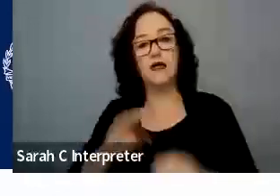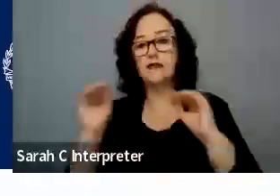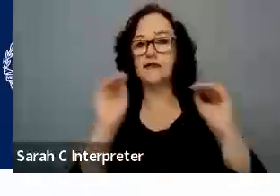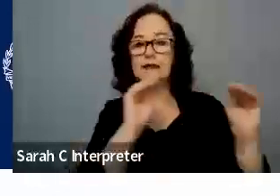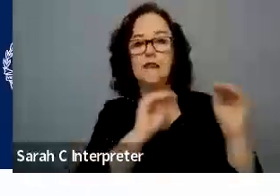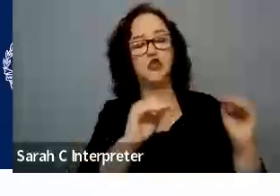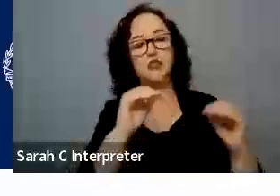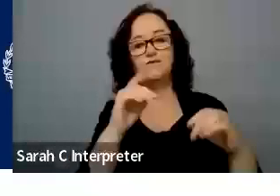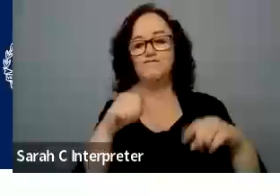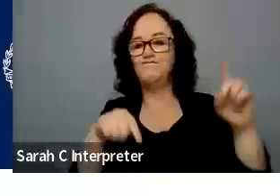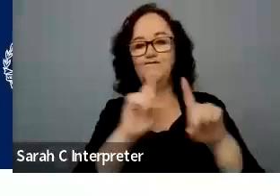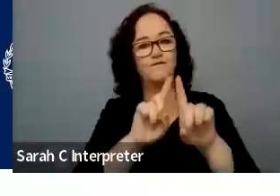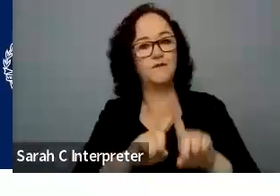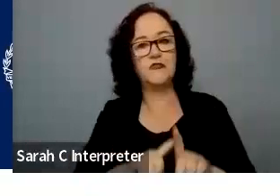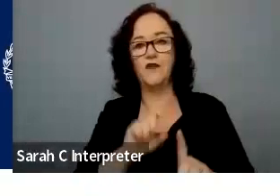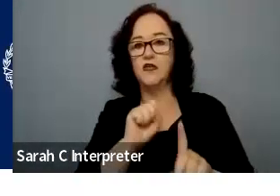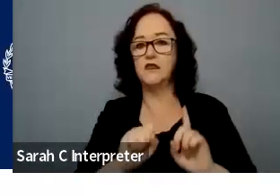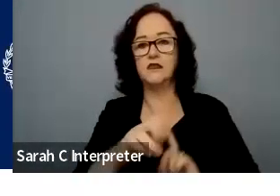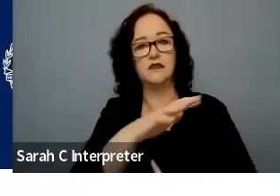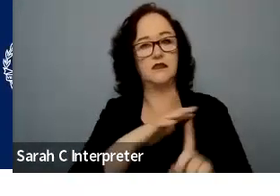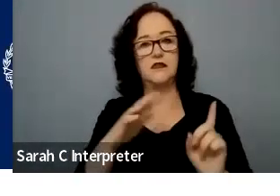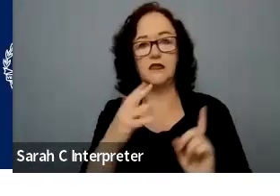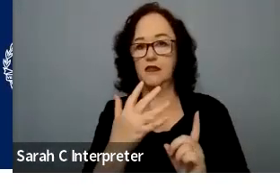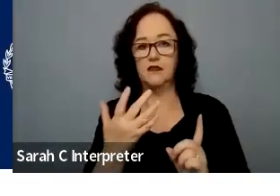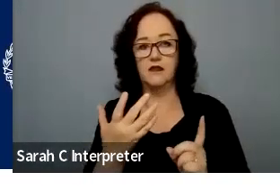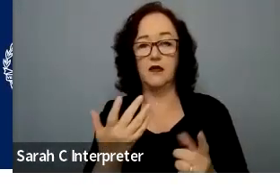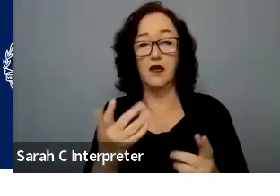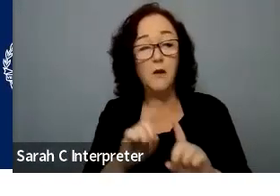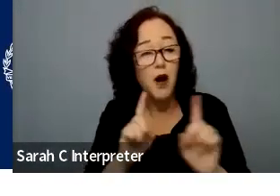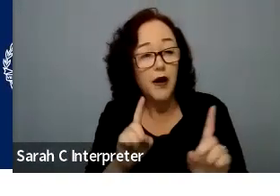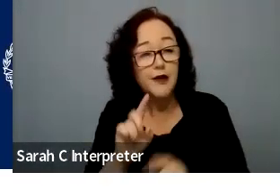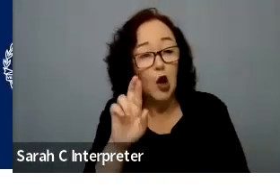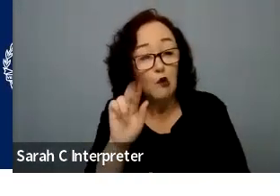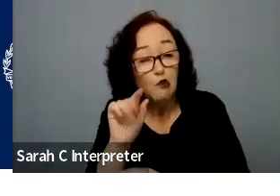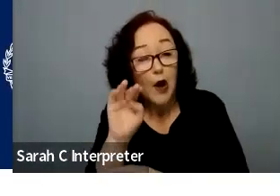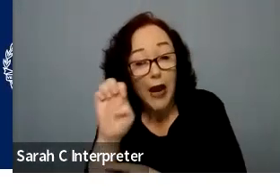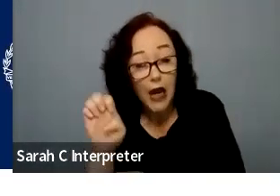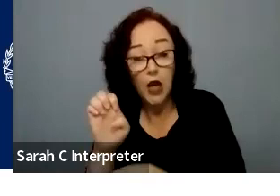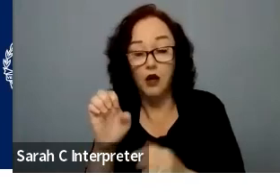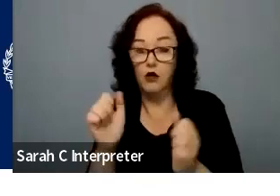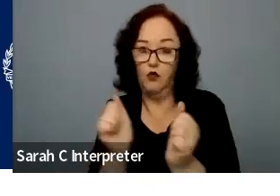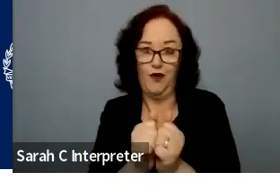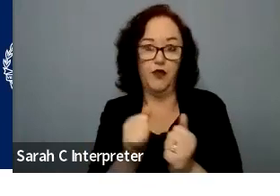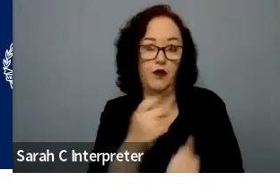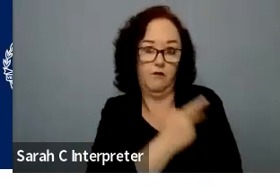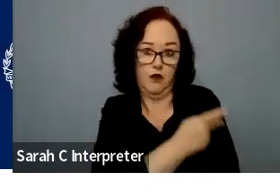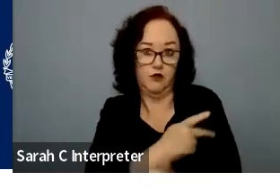rarely in settings with individuals with IDD at Villanova we have integrated disability